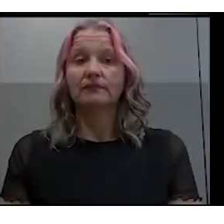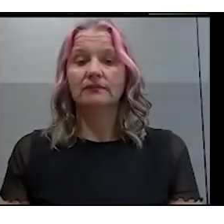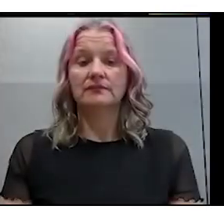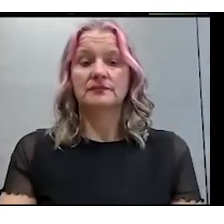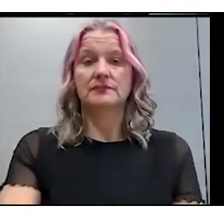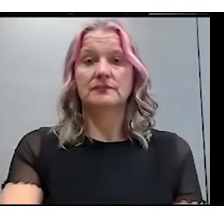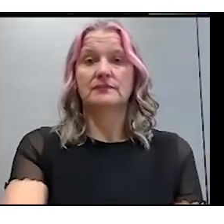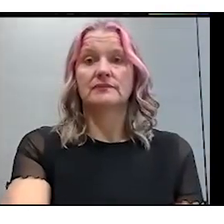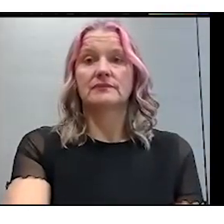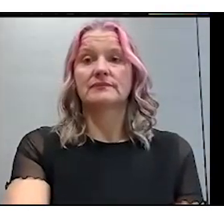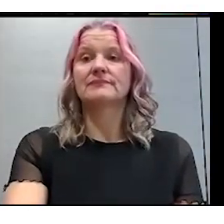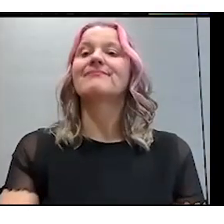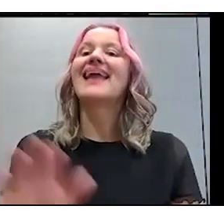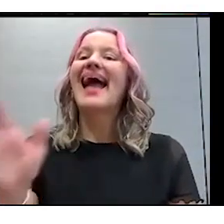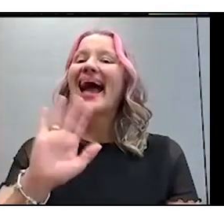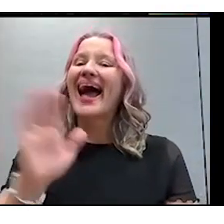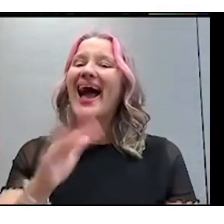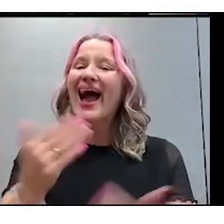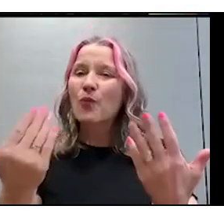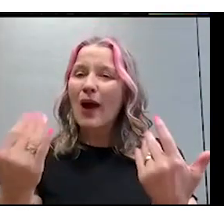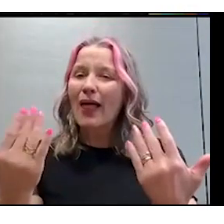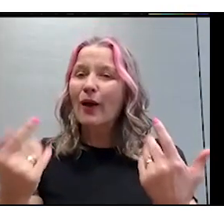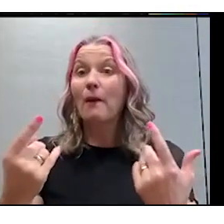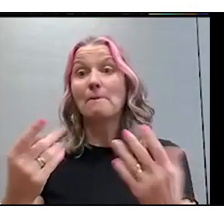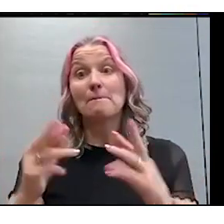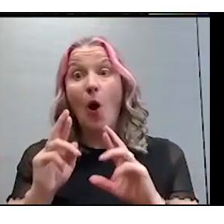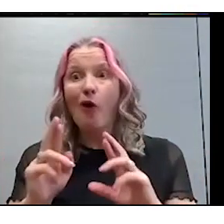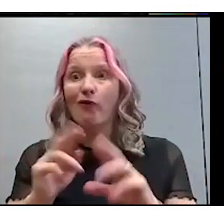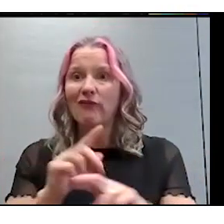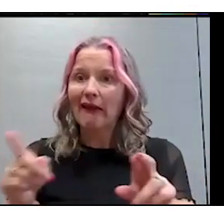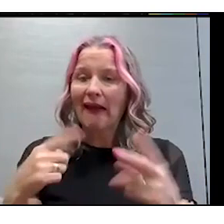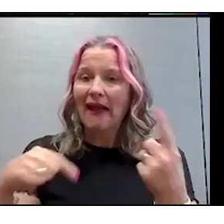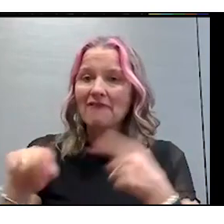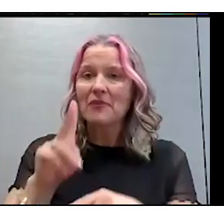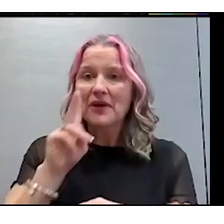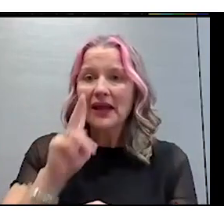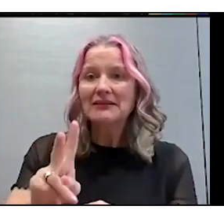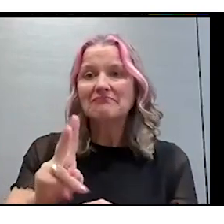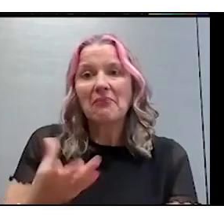Hi and welcome, hopefully everybody can hear me OK.